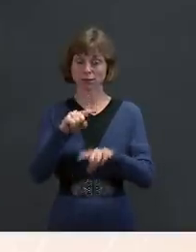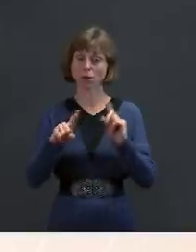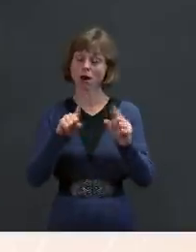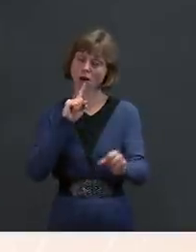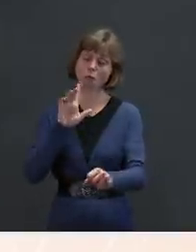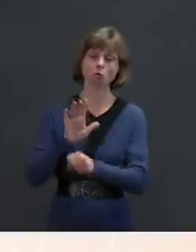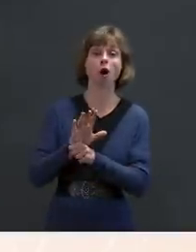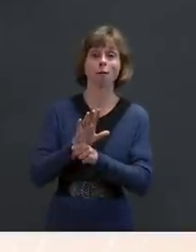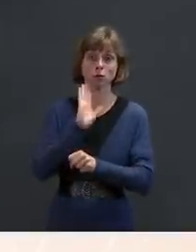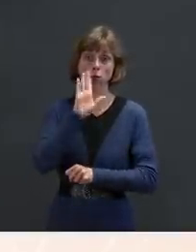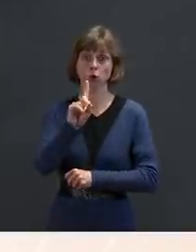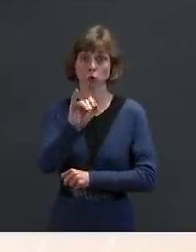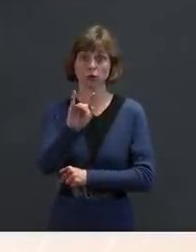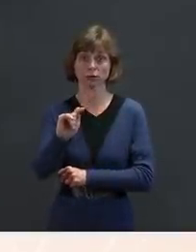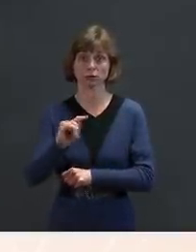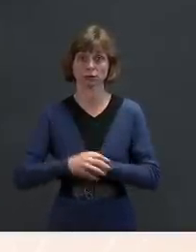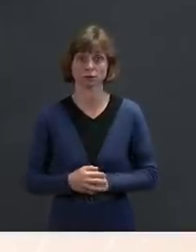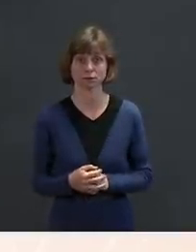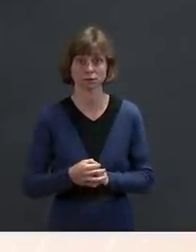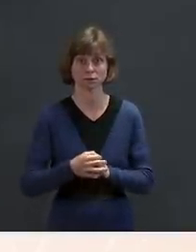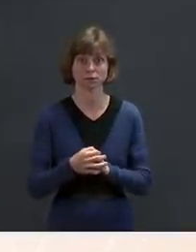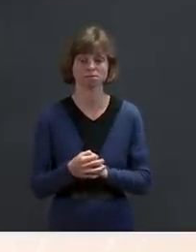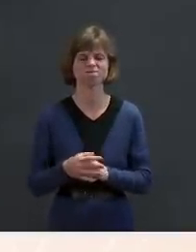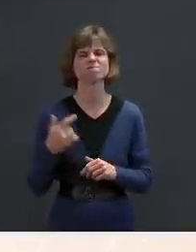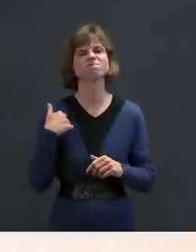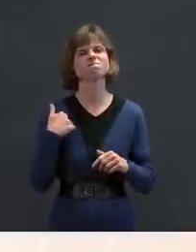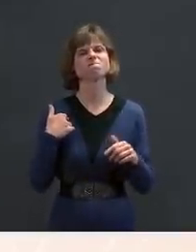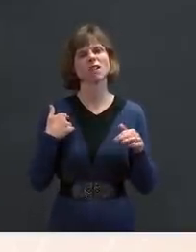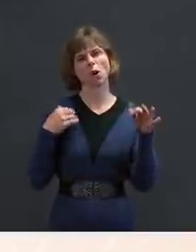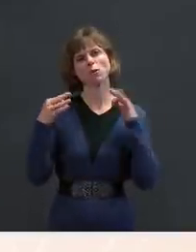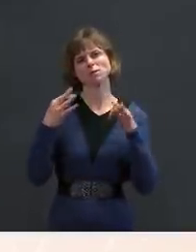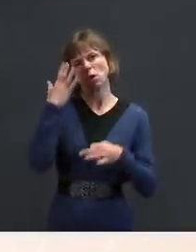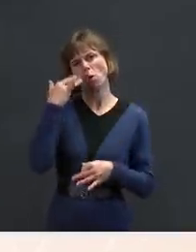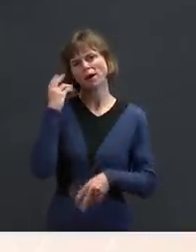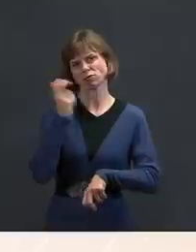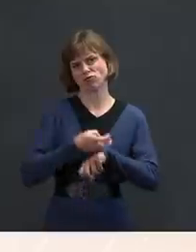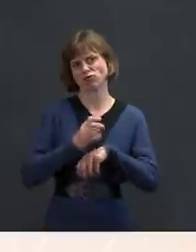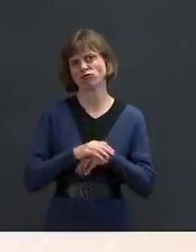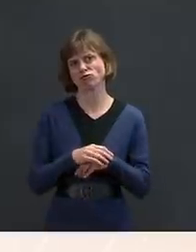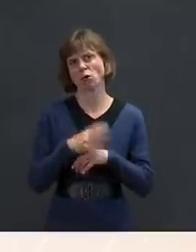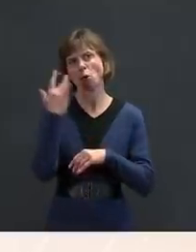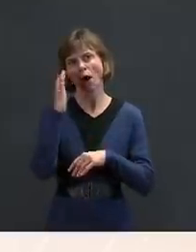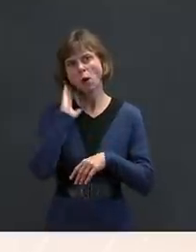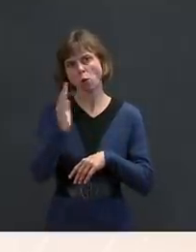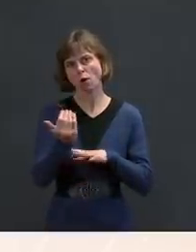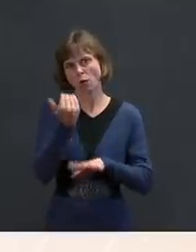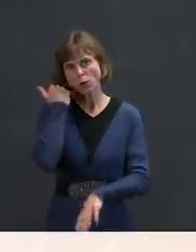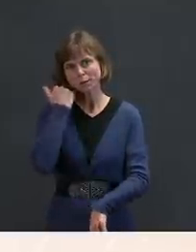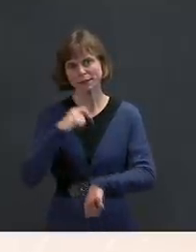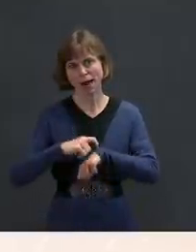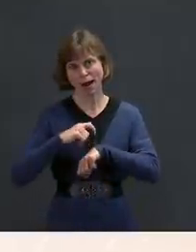Let me explain to you why it is hard and why it is going to take time. I think it is important to understand